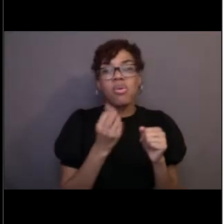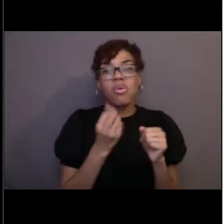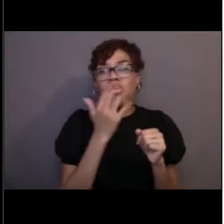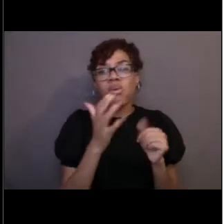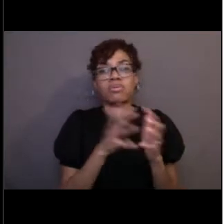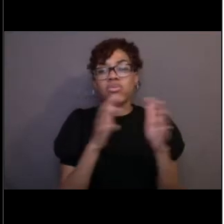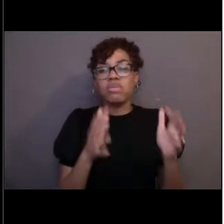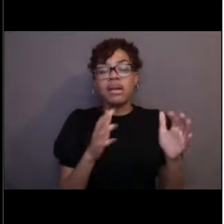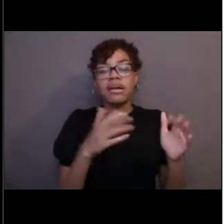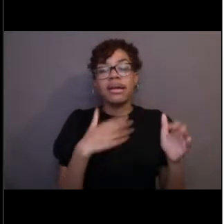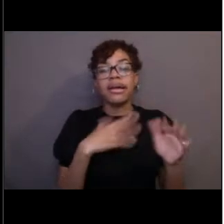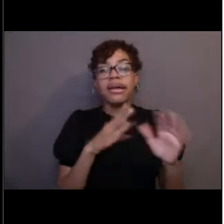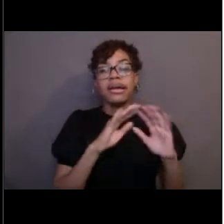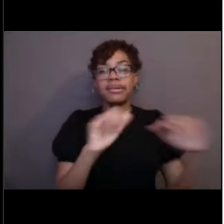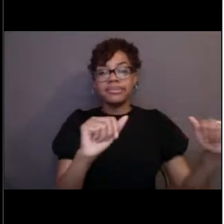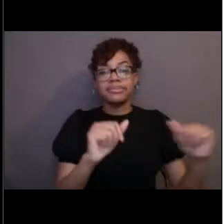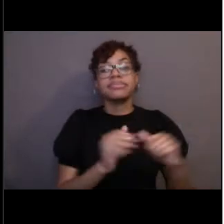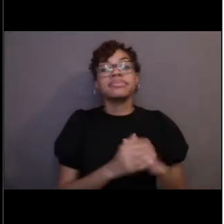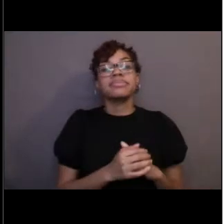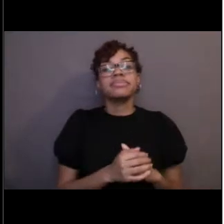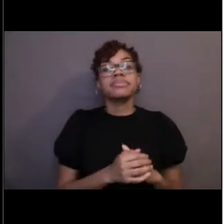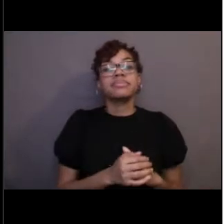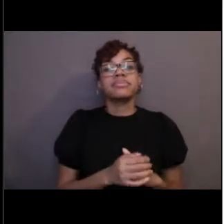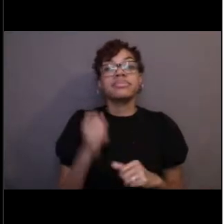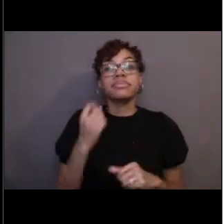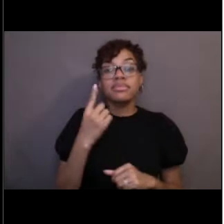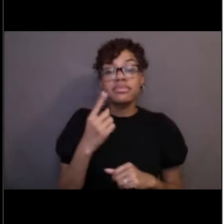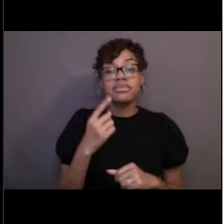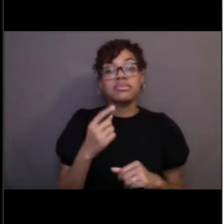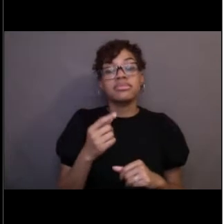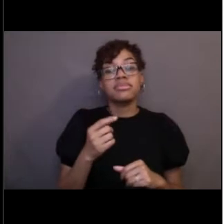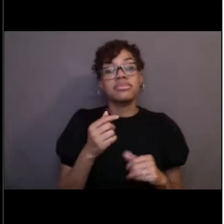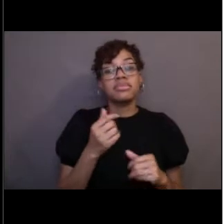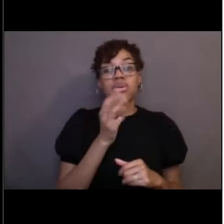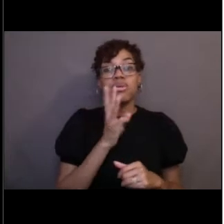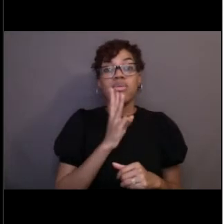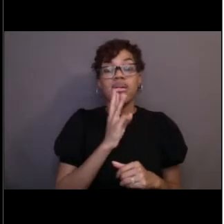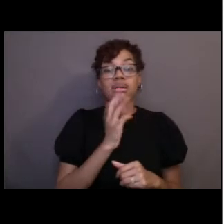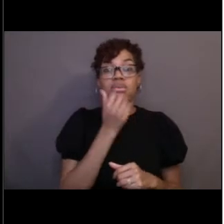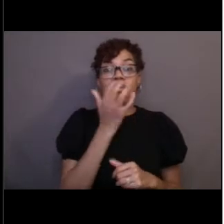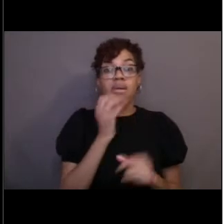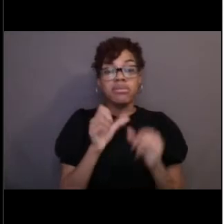Other parts of climate change include increased hurricane effect, and that can destroy nesting beaches.